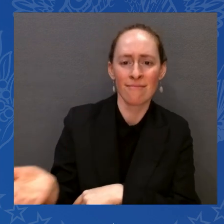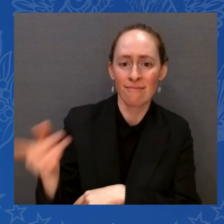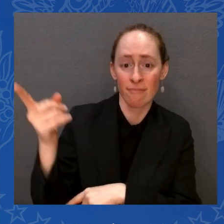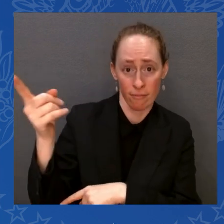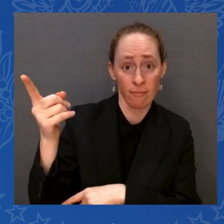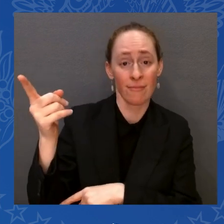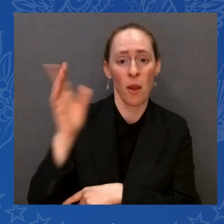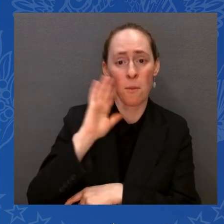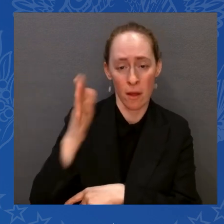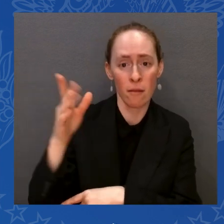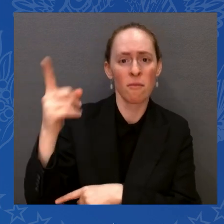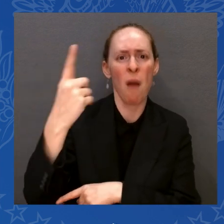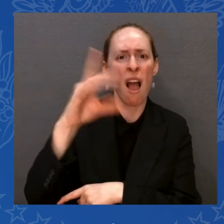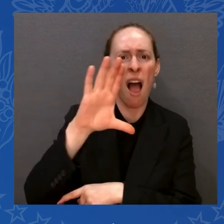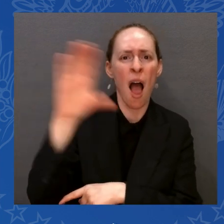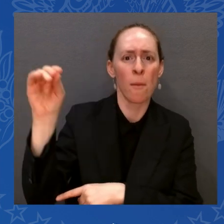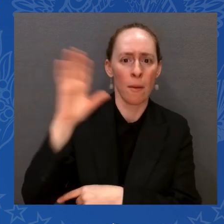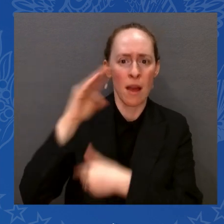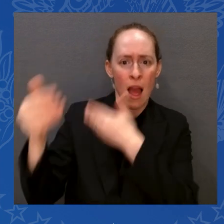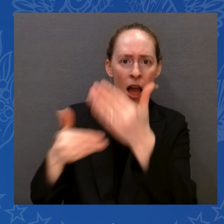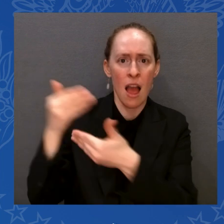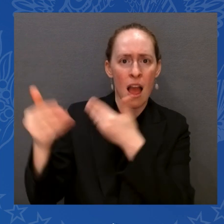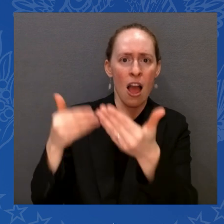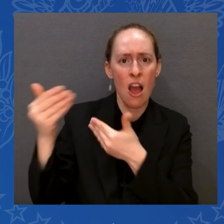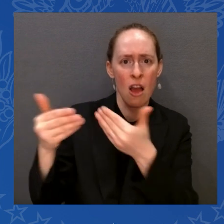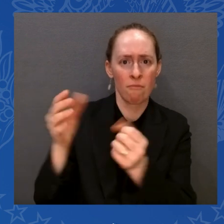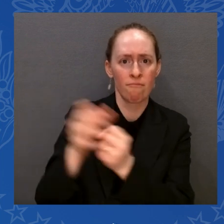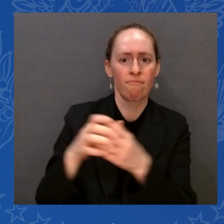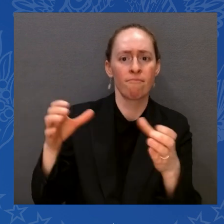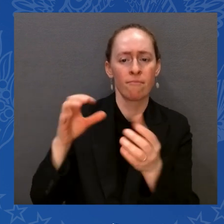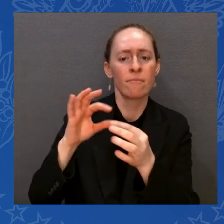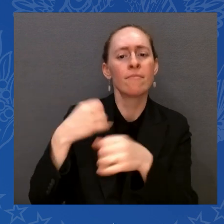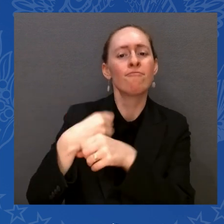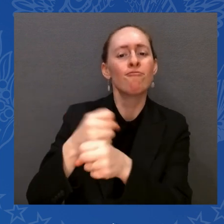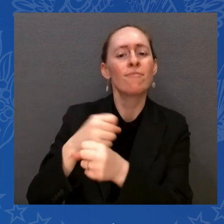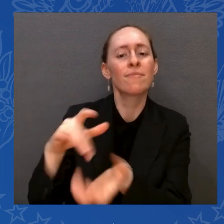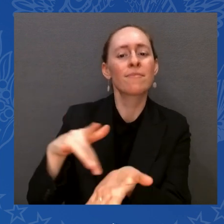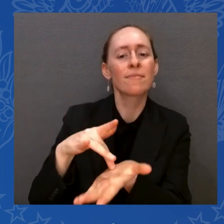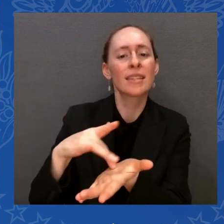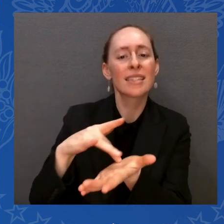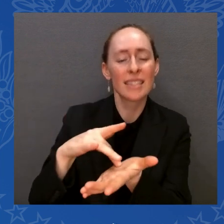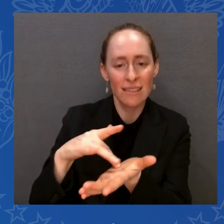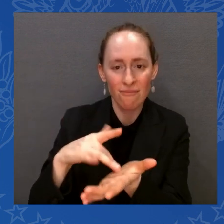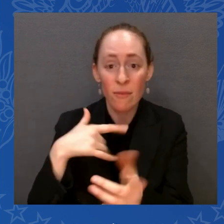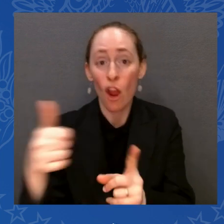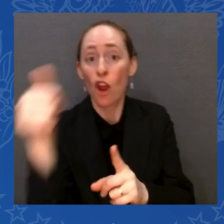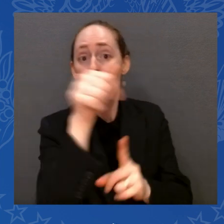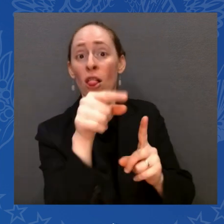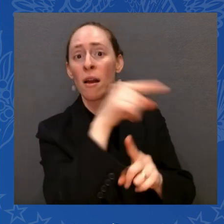Georgia-Pacific has committed to a major expansion of the Green Bay paper production facility bringing in 100 new employees